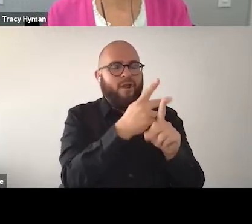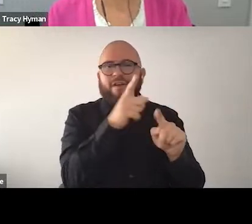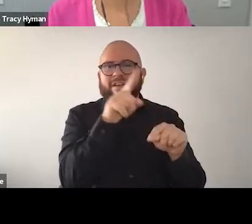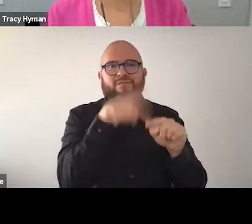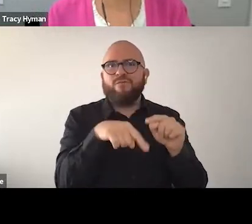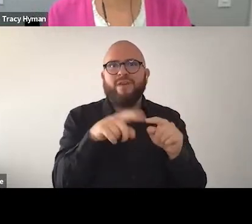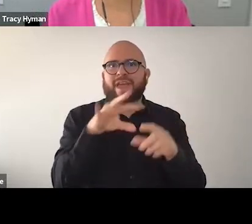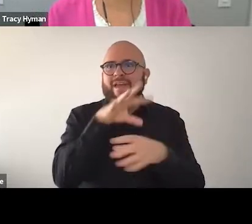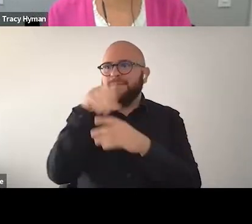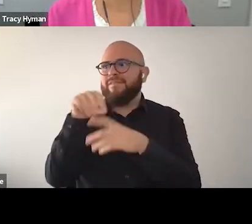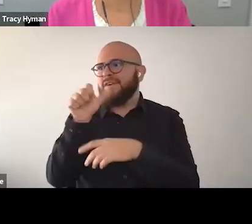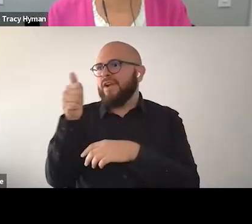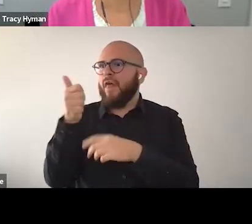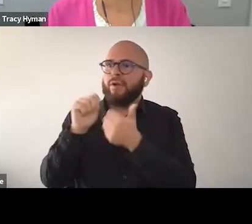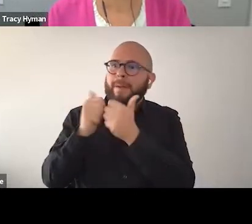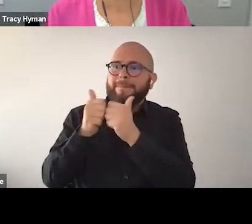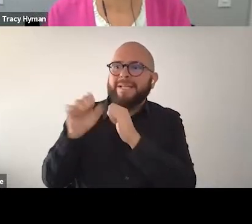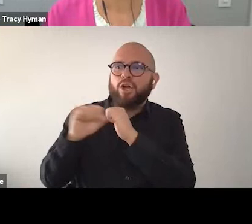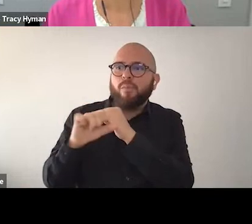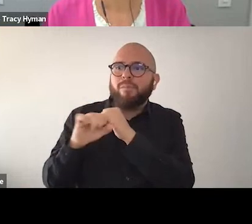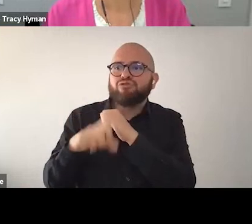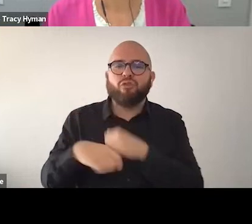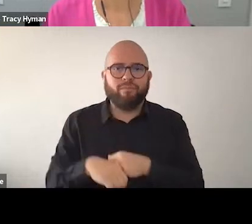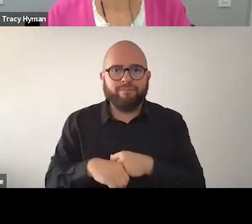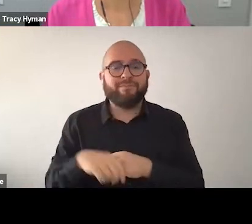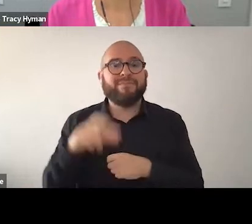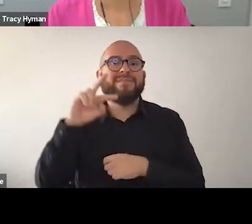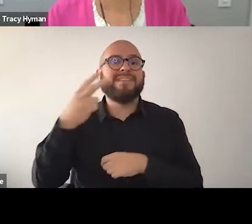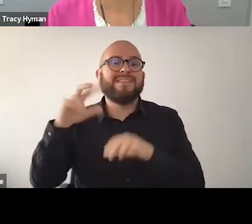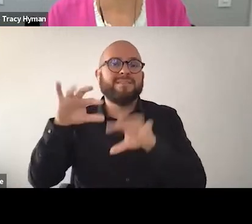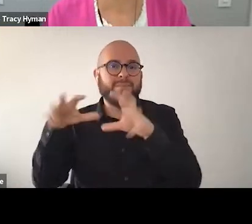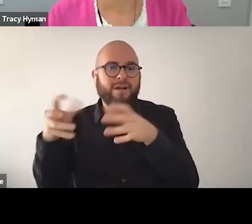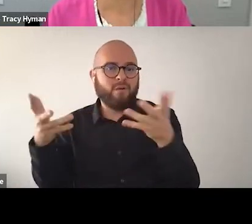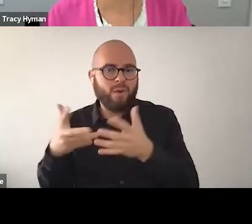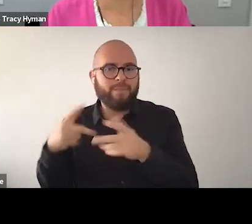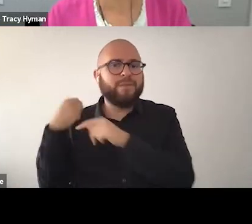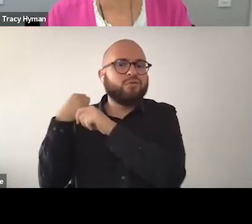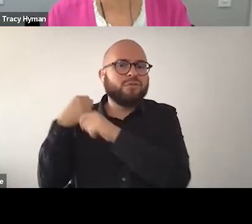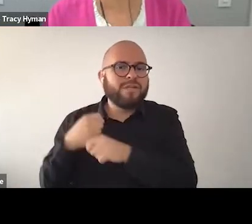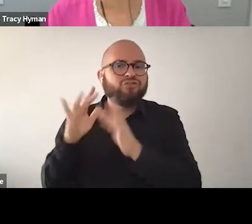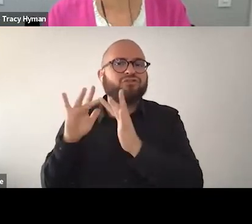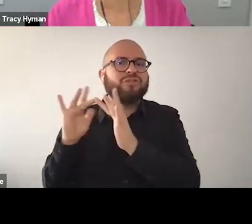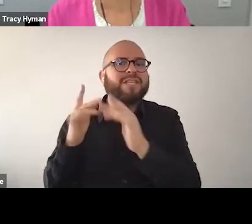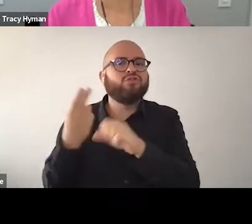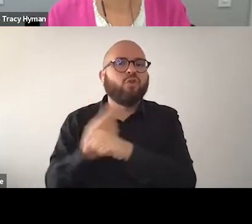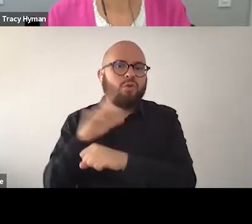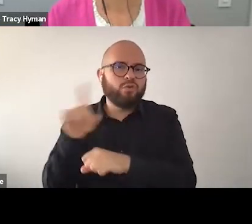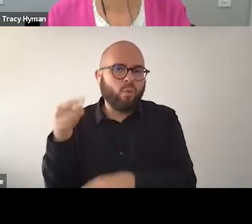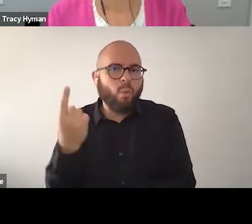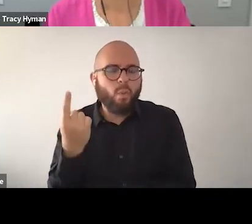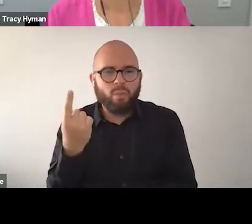The second bucket is traditional digital use only, meaning there's no other type of use like streaming